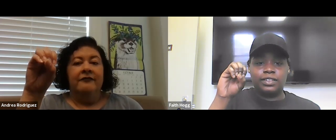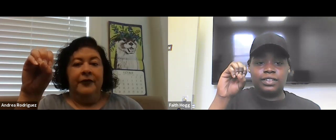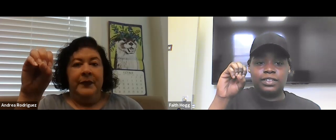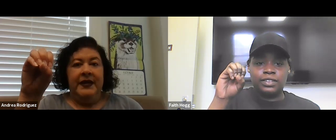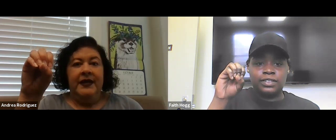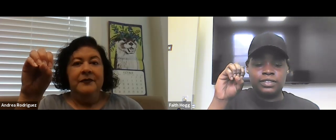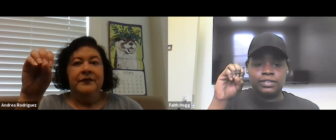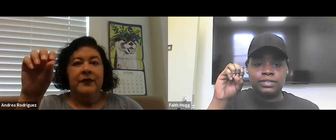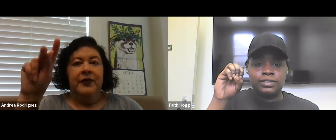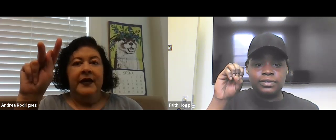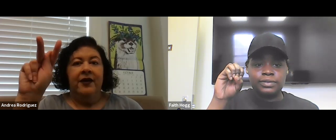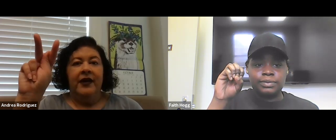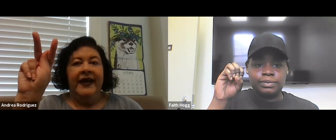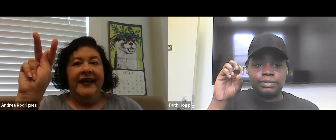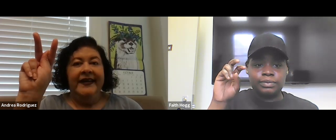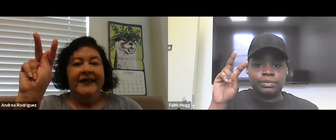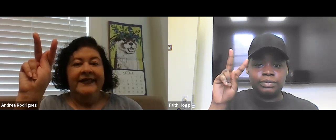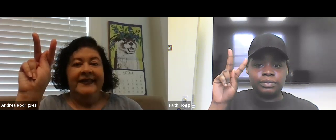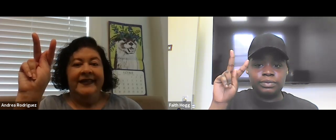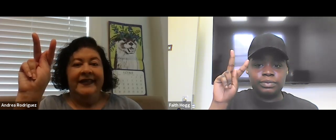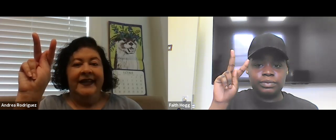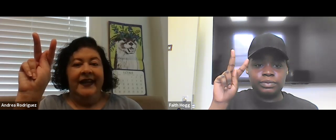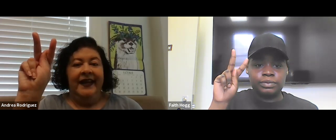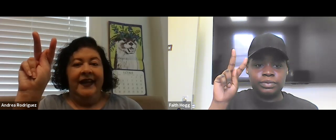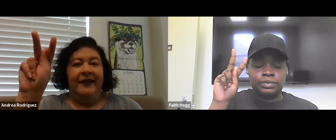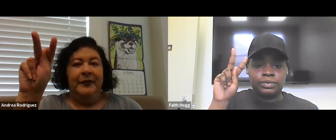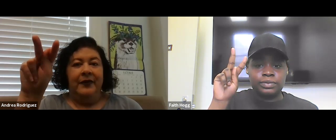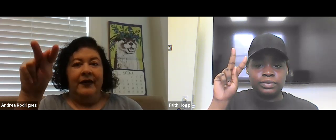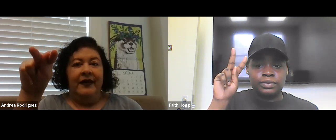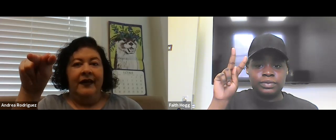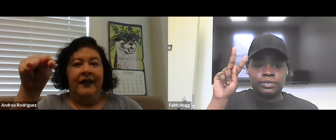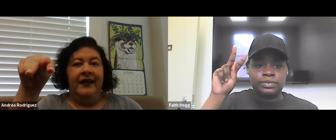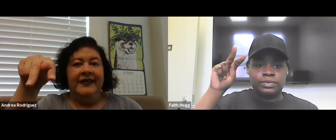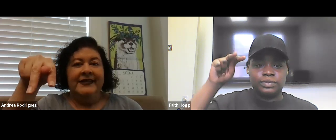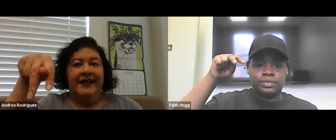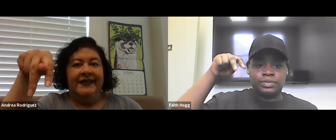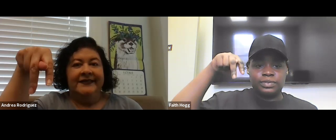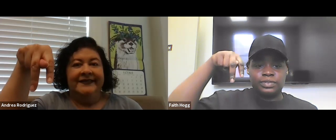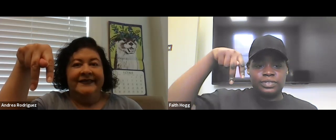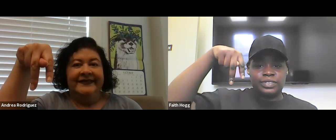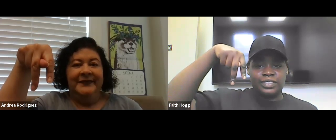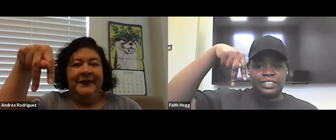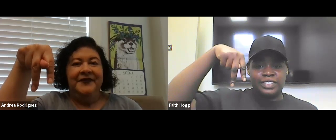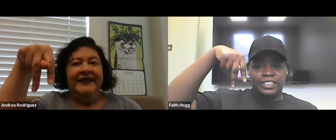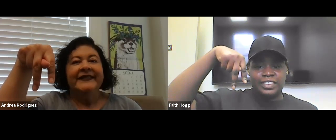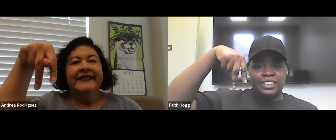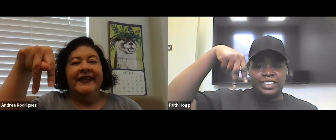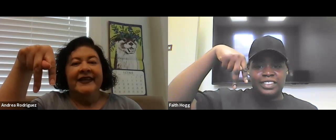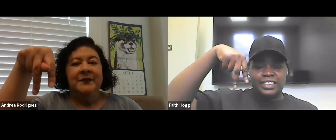For P, we make our K. And bring it down. Perfect, that is P.